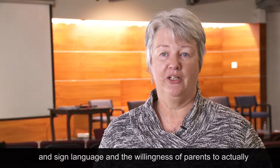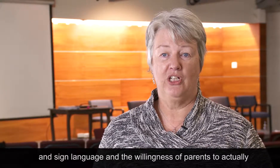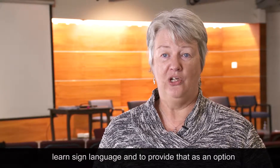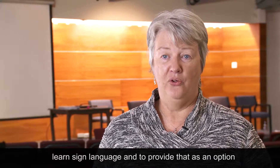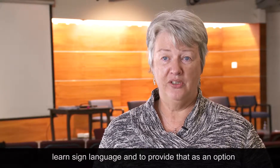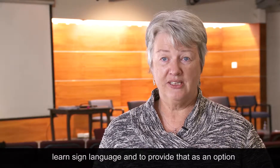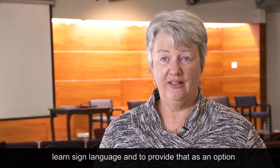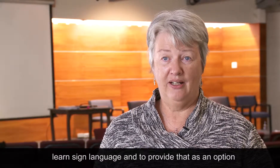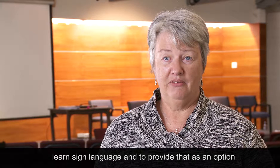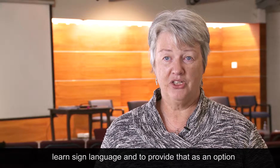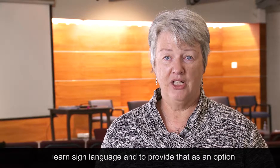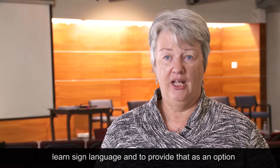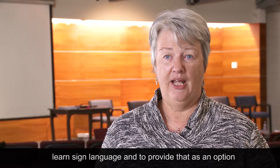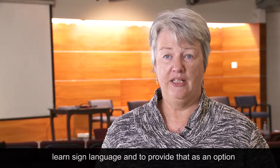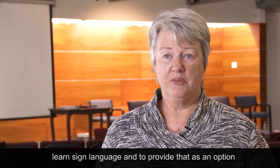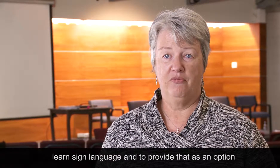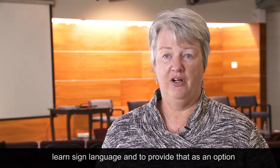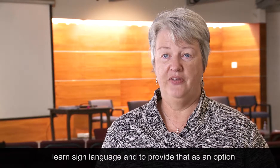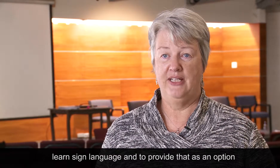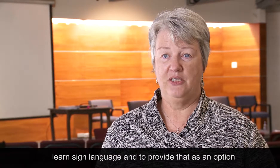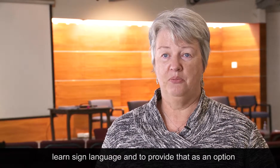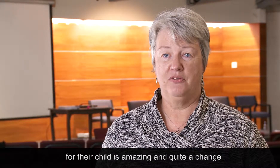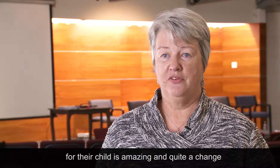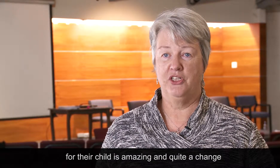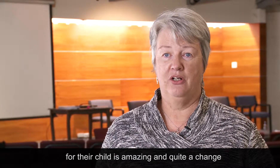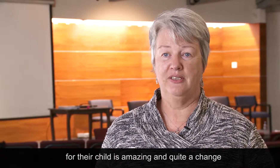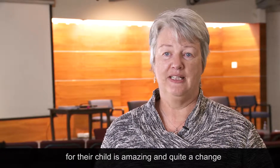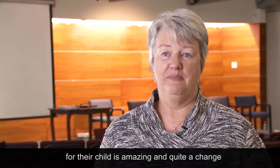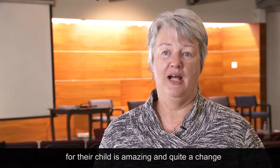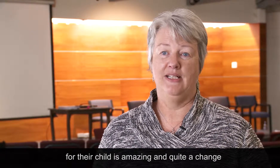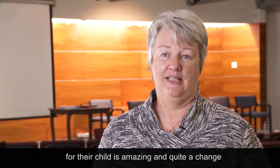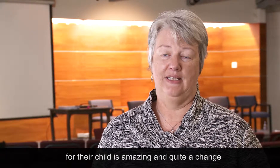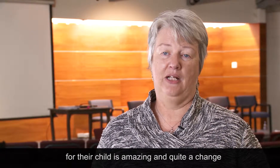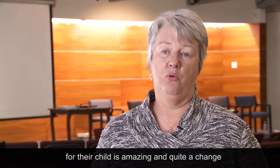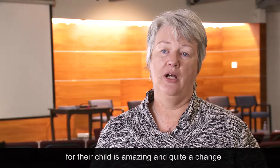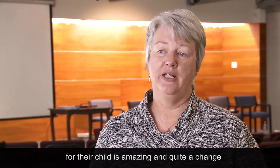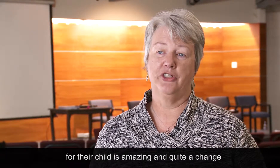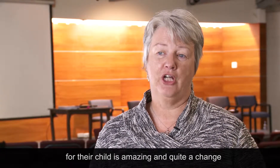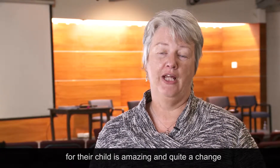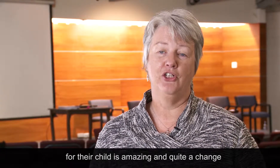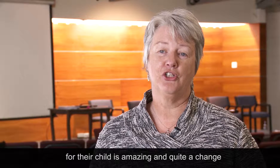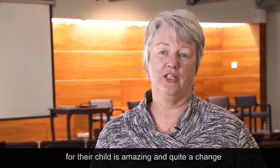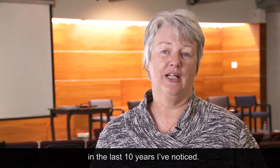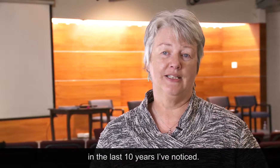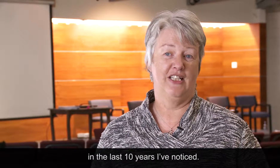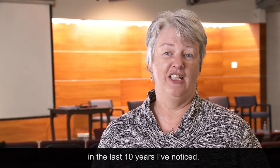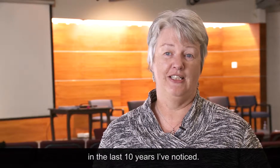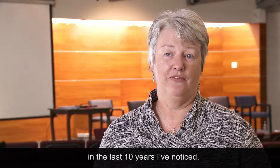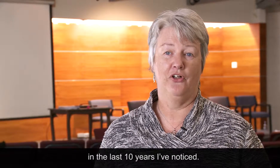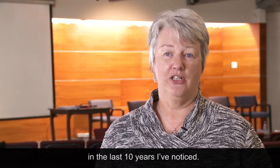actually learn sign language and to provide that as an option for their child is amazing and quite a change in the last 10 years I’ve noticed. PowerPoint on Top Tips for ‘Developing Language’. Top Tips: • Start young. • Talk about what your child is interested in – comment on what they are looking at or doing. • Balance the conversation – try to take equal turns in interactions with your child. • Let them be live participants – pause and wait for any response, a look or reach can be considered a conversational turn. • Model language use – at the right level for your child e.g. through words/signs/gestures. • Make connections to their prior experiences and learning. • Your willingness to learn and support NZSL creates opportunities for using language. • Get down to your child’s level, be face to face. Ministry of Education logo, Deaf Aotearoa New Zealand logo, NZ Federation for Deaf Children logo.